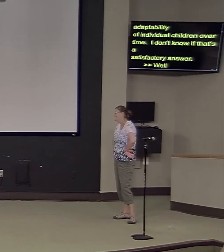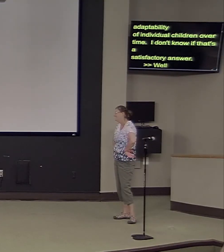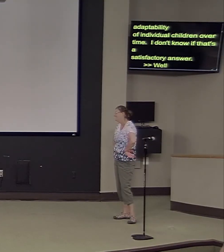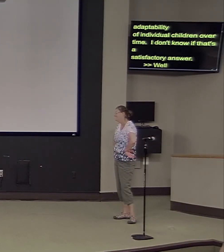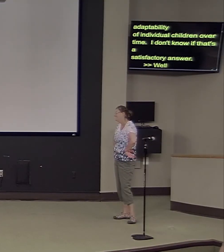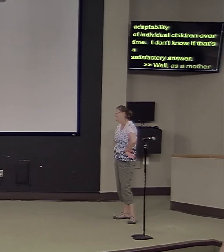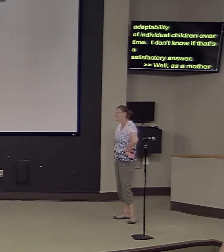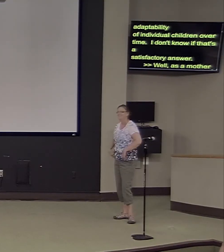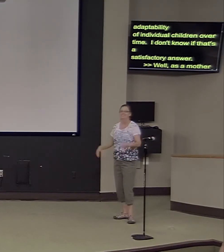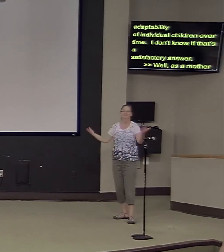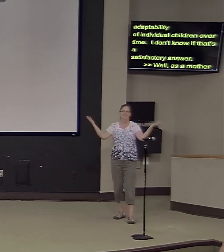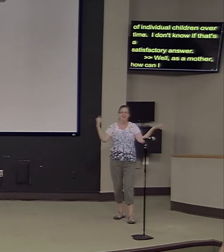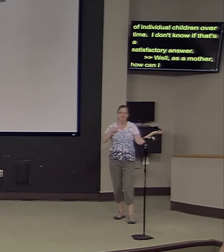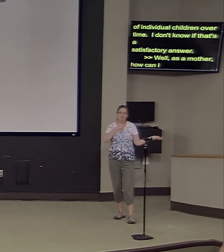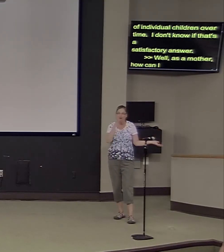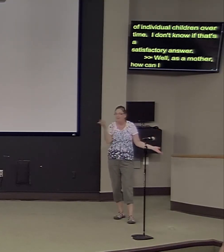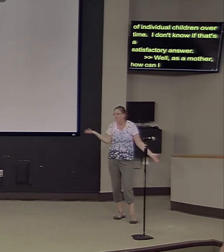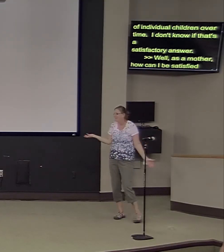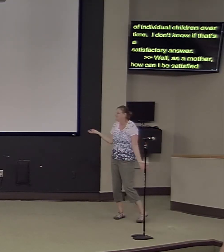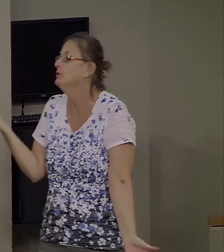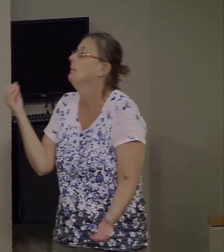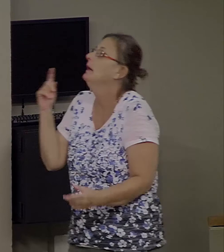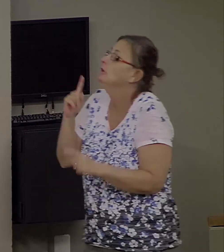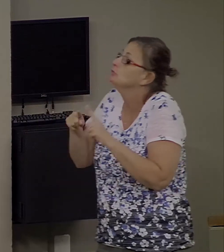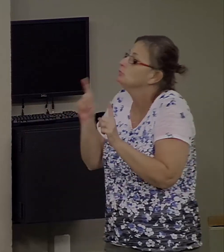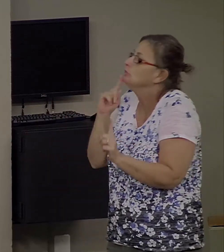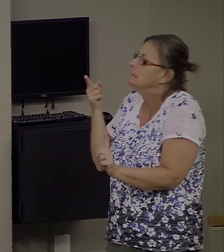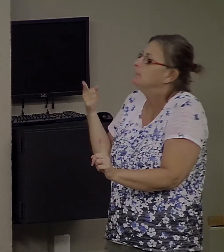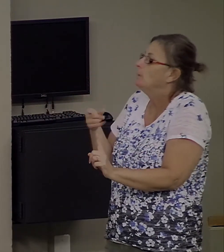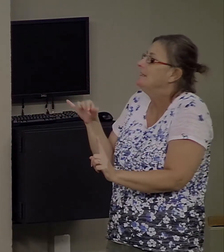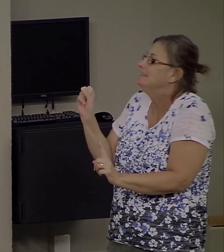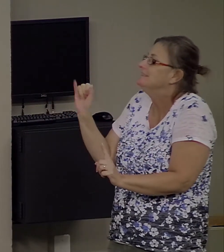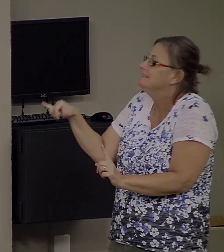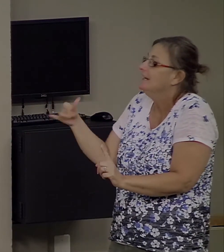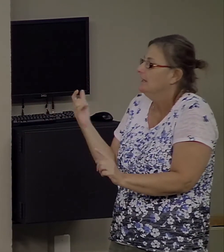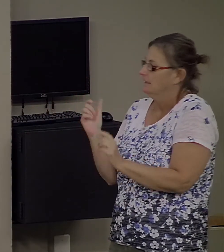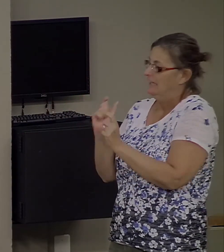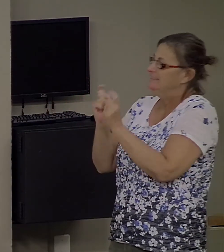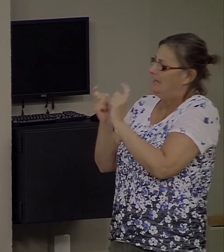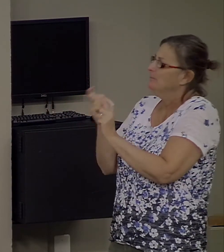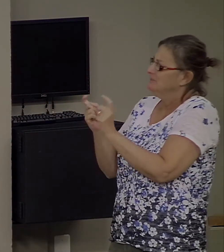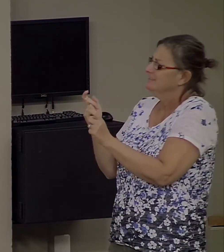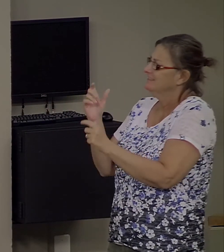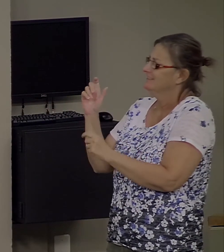Right, exactly. (chuckles) I mean, really, yeah so essentially